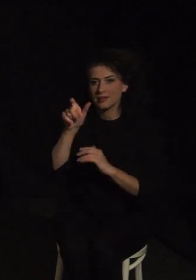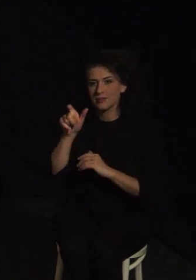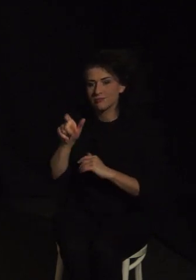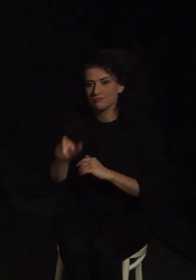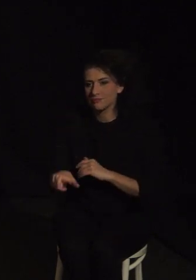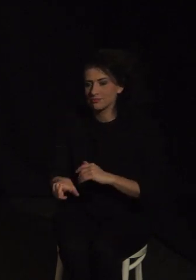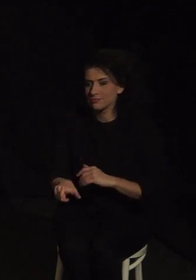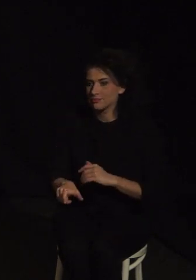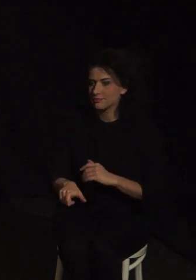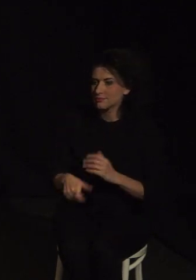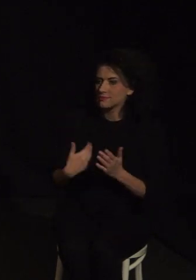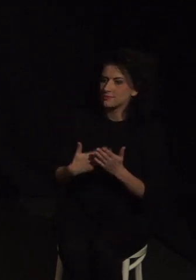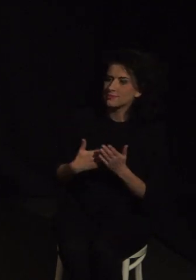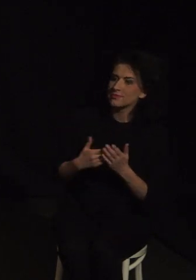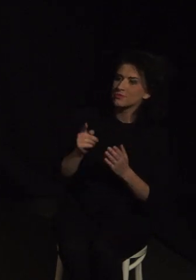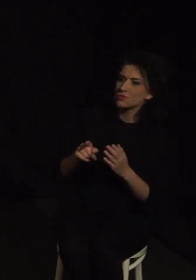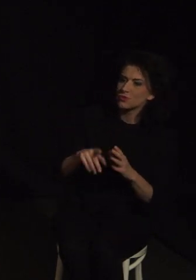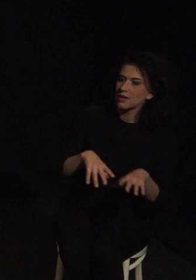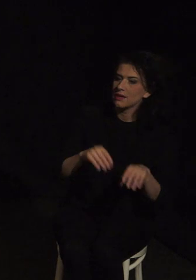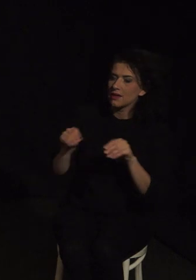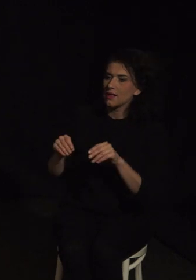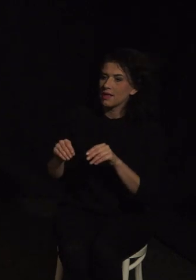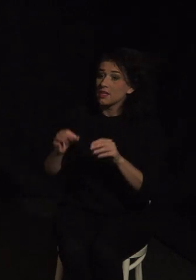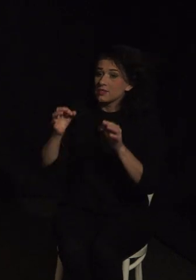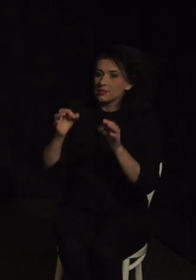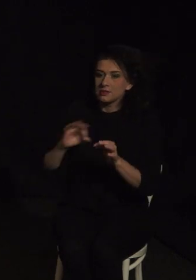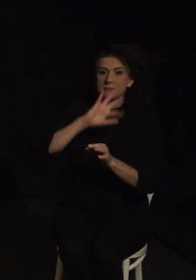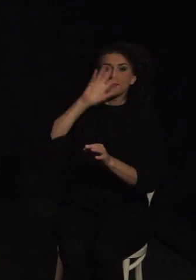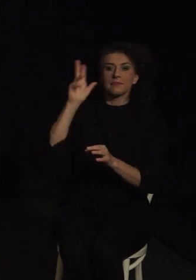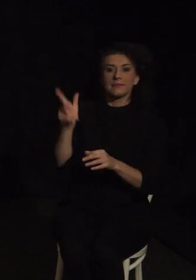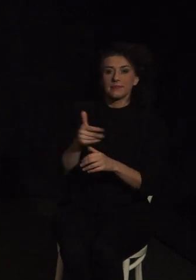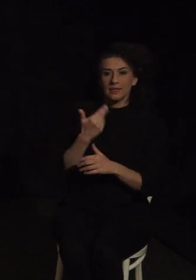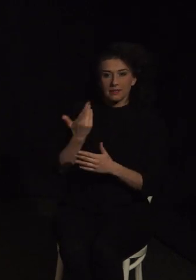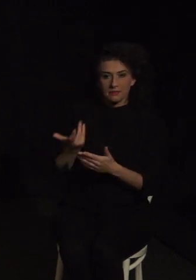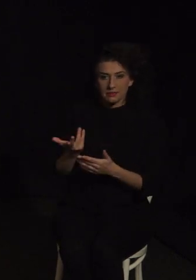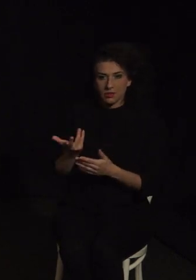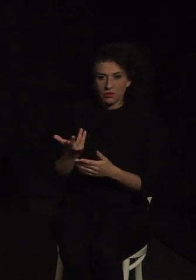Here's an enjambement. "Dziś piękność Twą w całej ozdobie..."